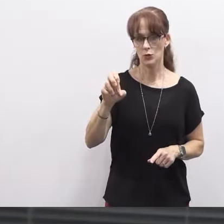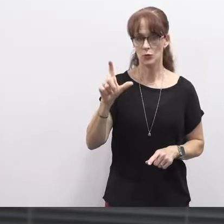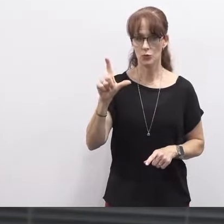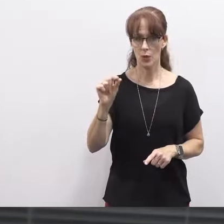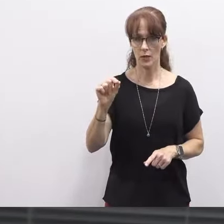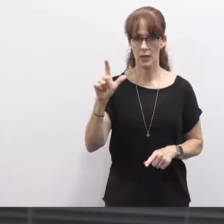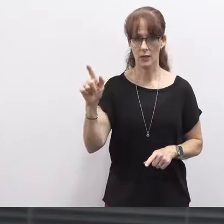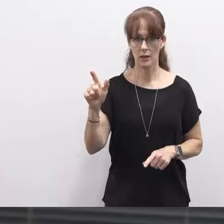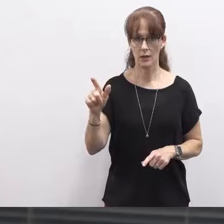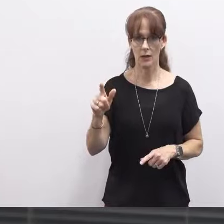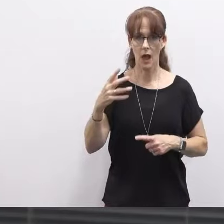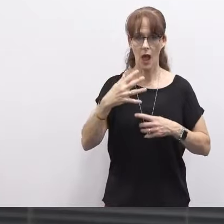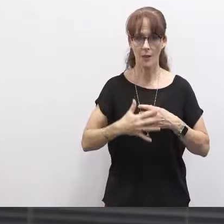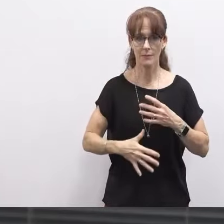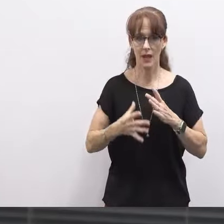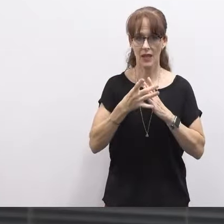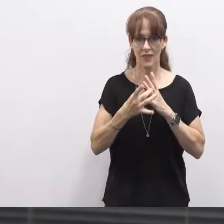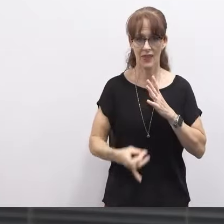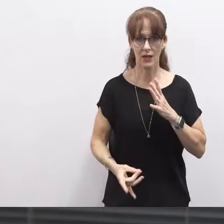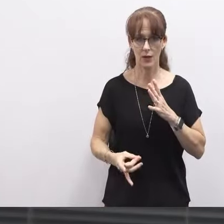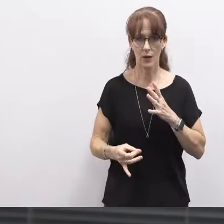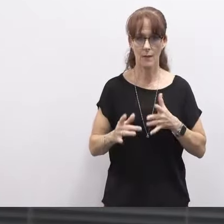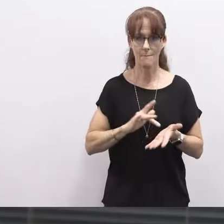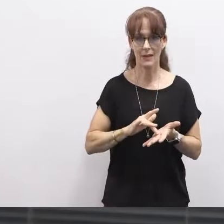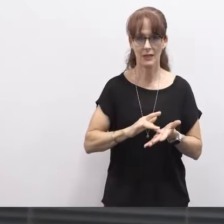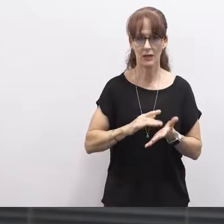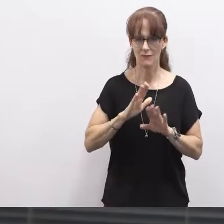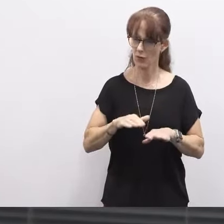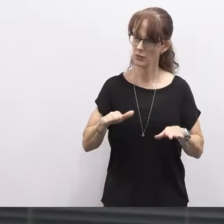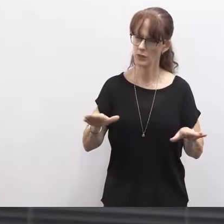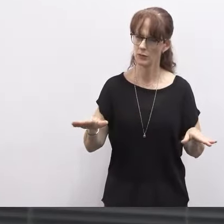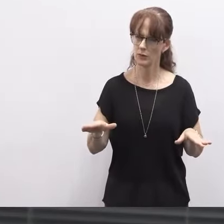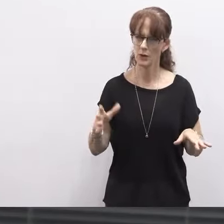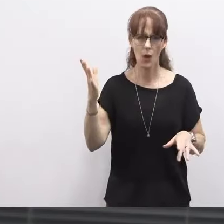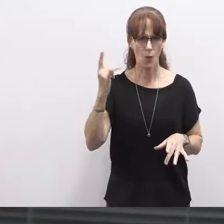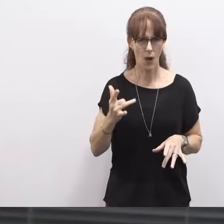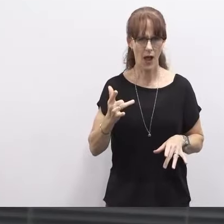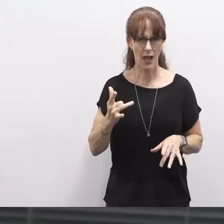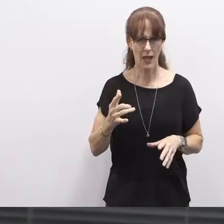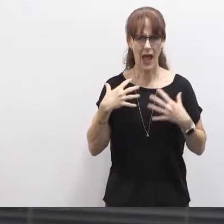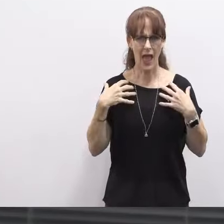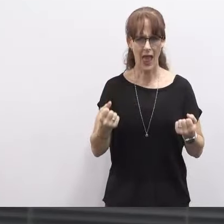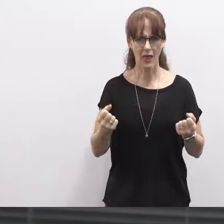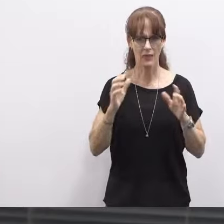a blood thinner medication for children. Why any healthy child needs to be on a blood thinner